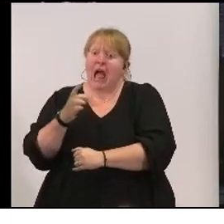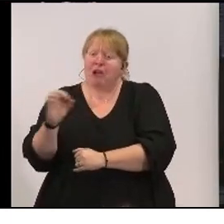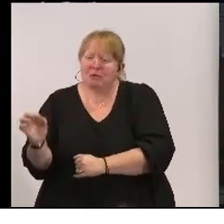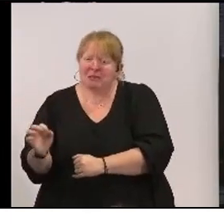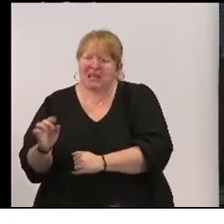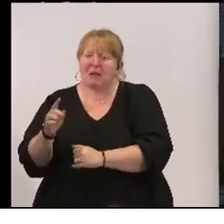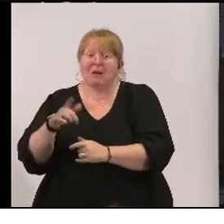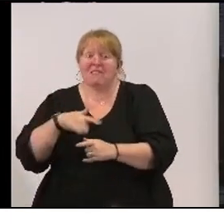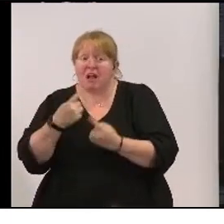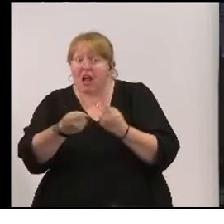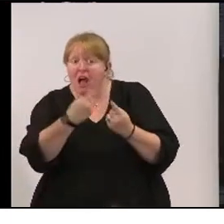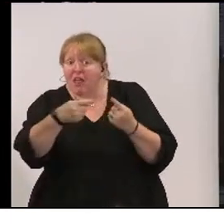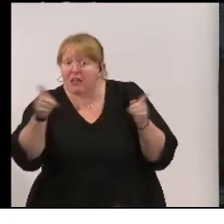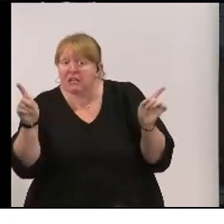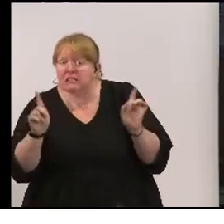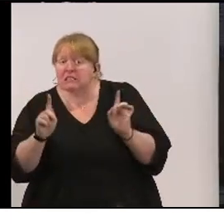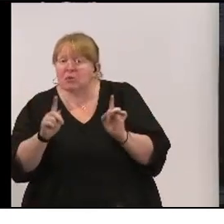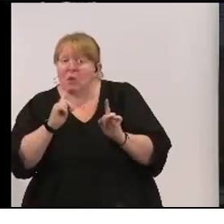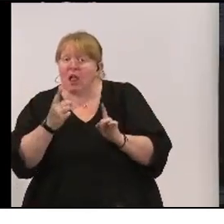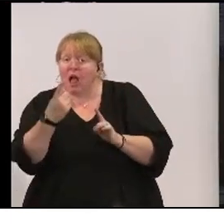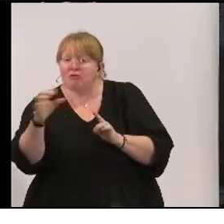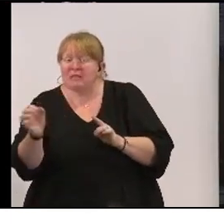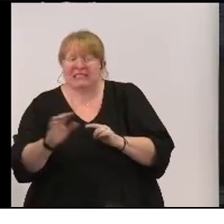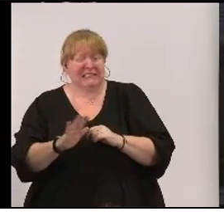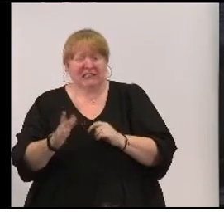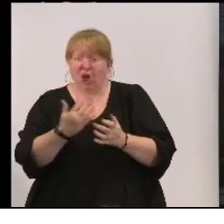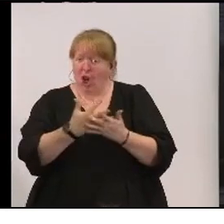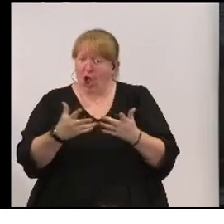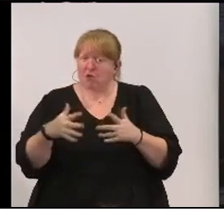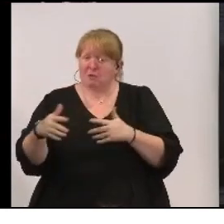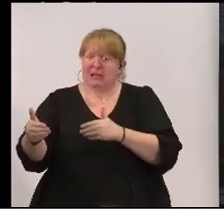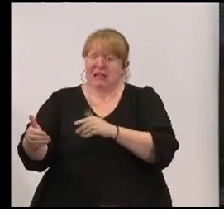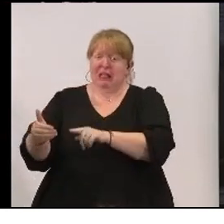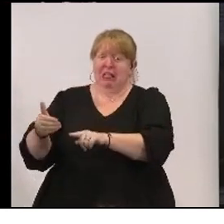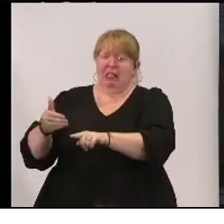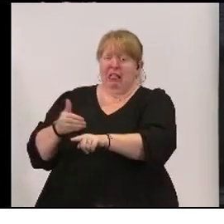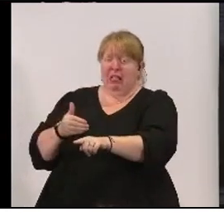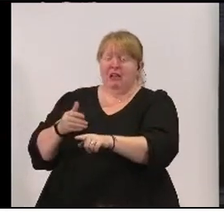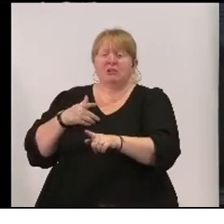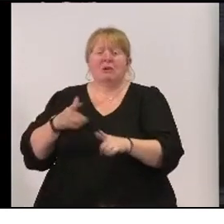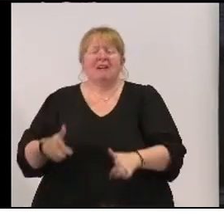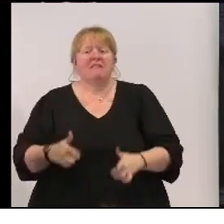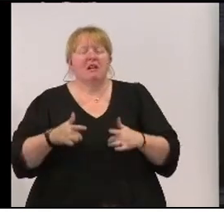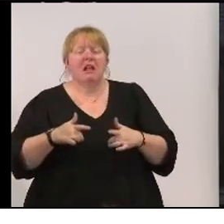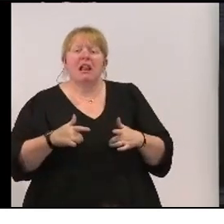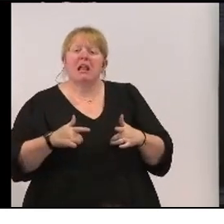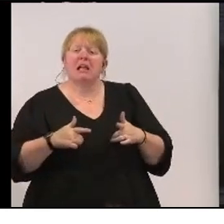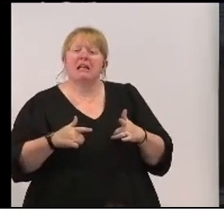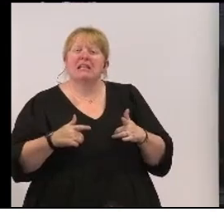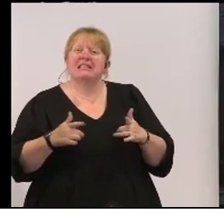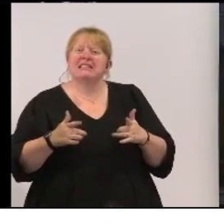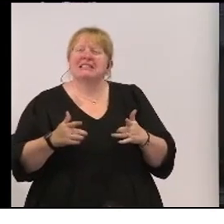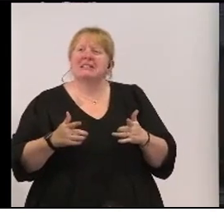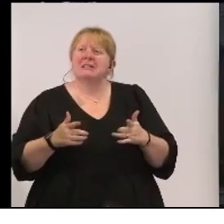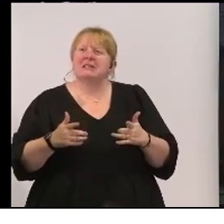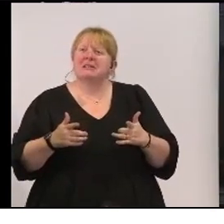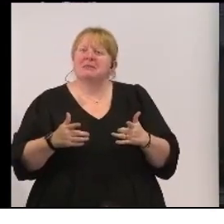And I think it's building that defendable isn't the right word.